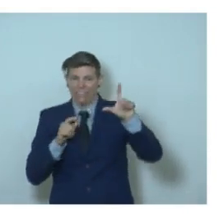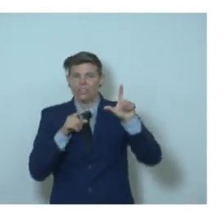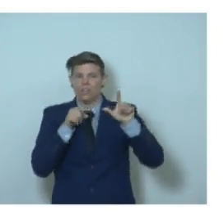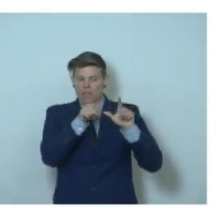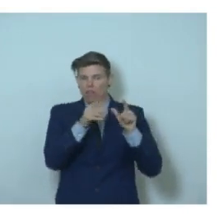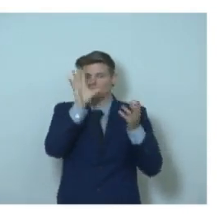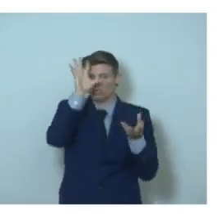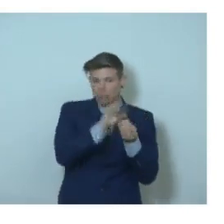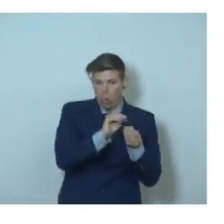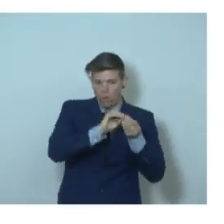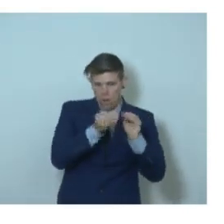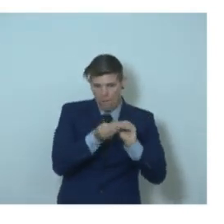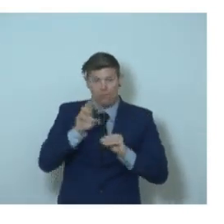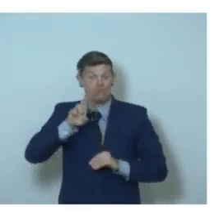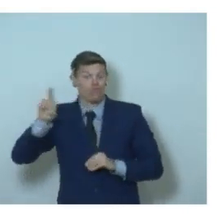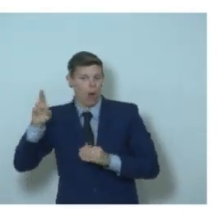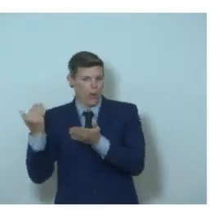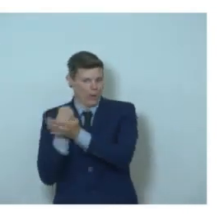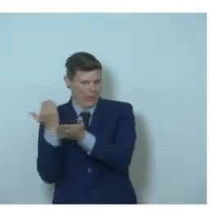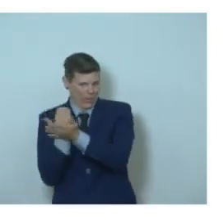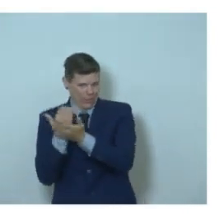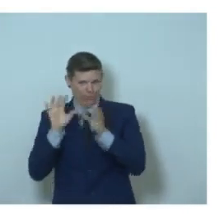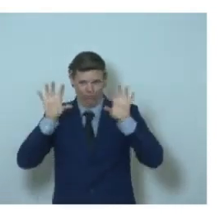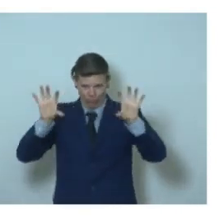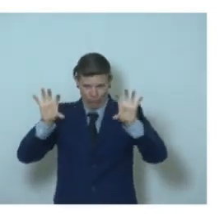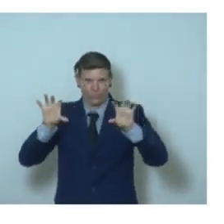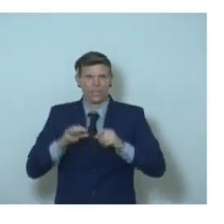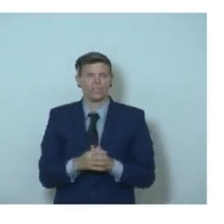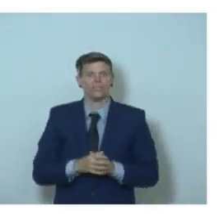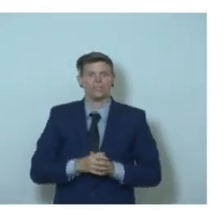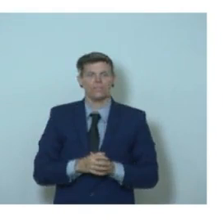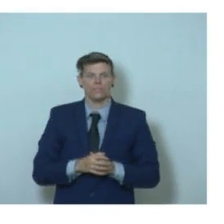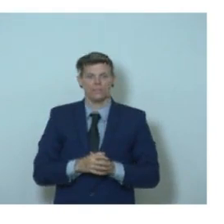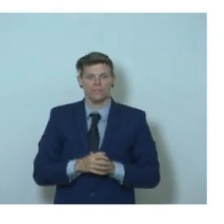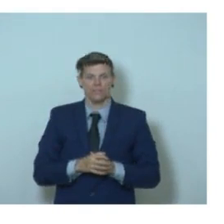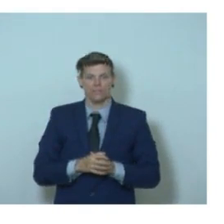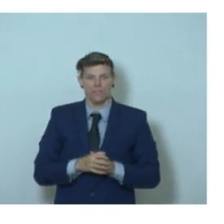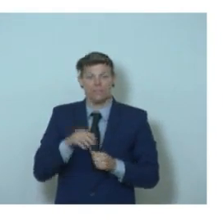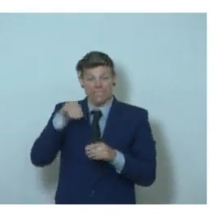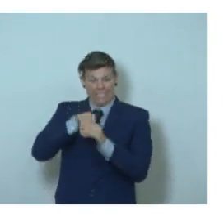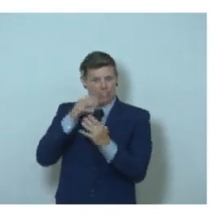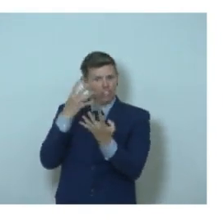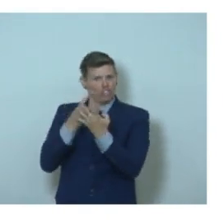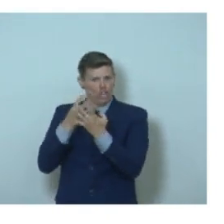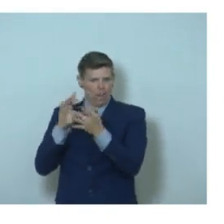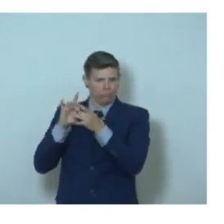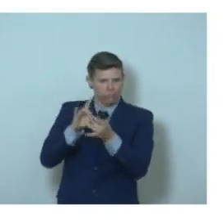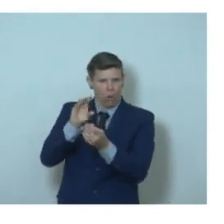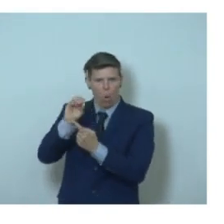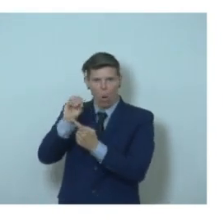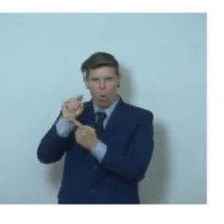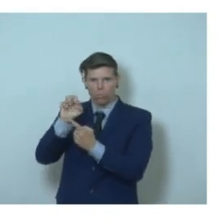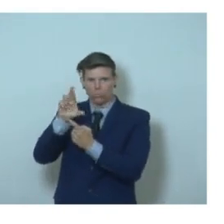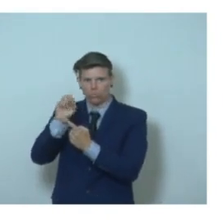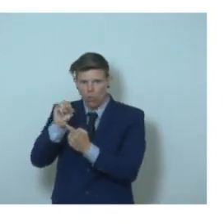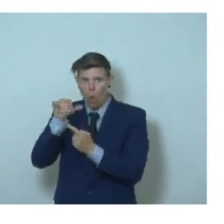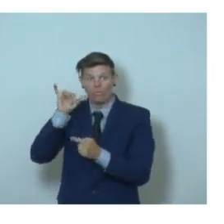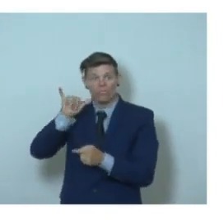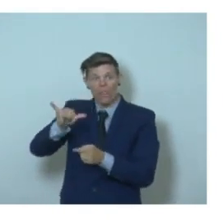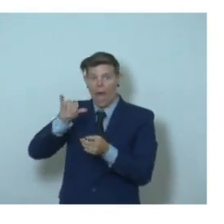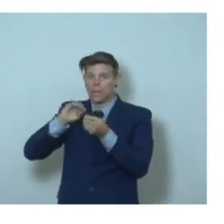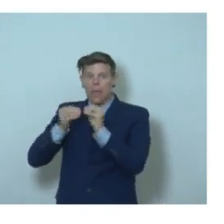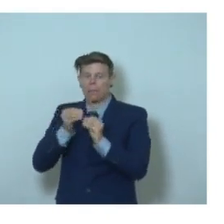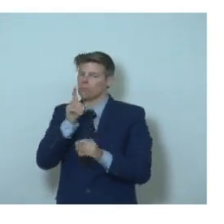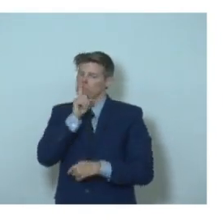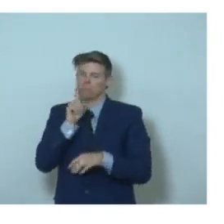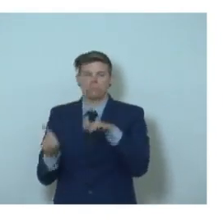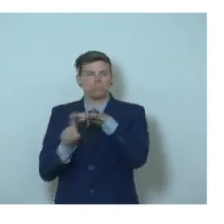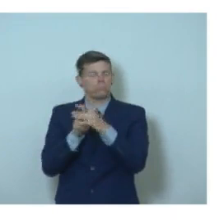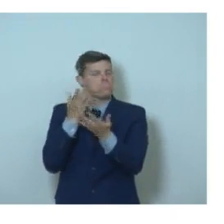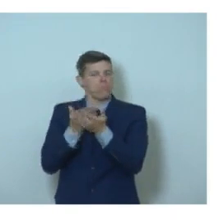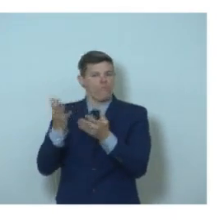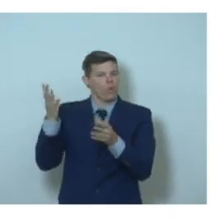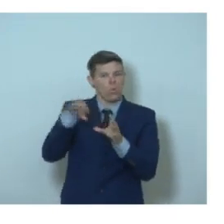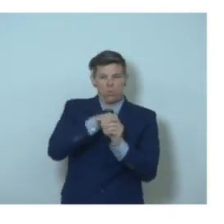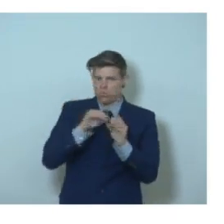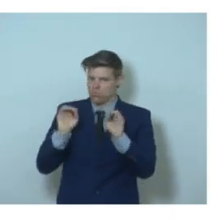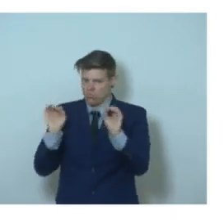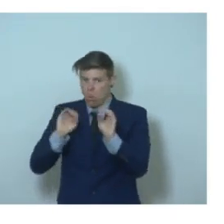YOU HAVE THE NEW CASES YESTERDAY AND ON THE LEFT THE TOTAL NUMBER OF CASES A COUPLE COMMENTS NUMBER ONE, IS THAT THE CASES AND FACILITIES AND OTERO COUNTY OR NOT INCLUDED IN THESE